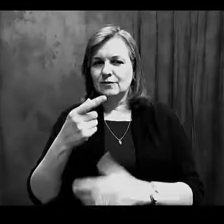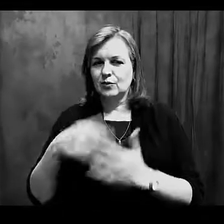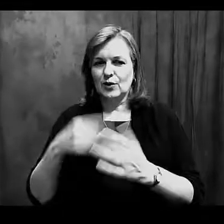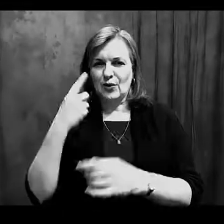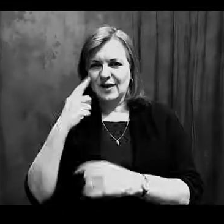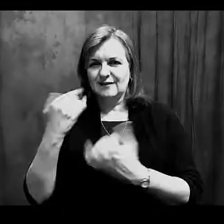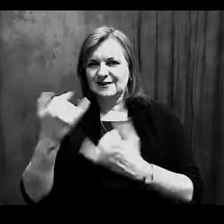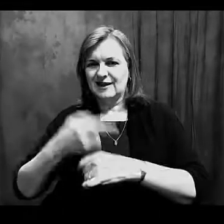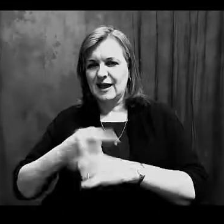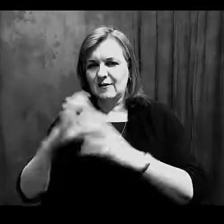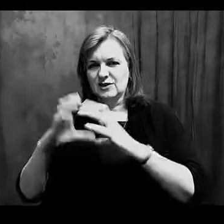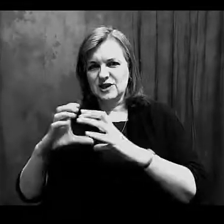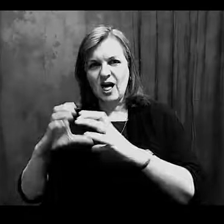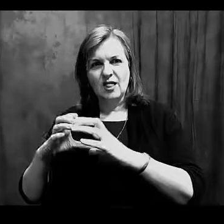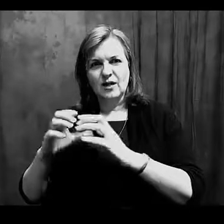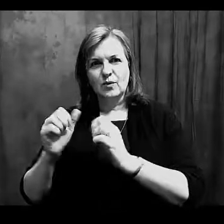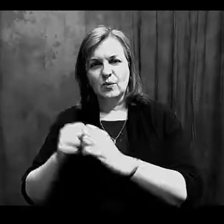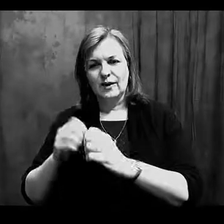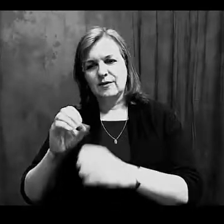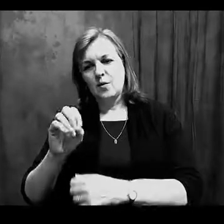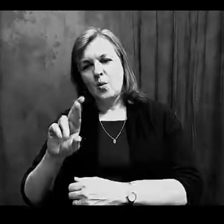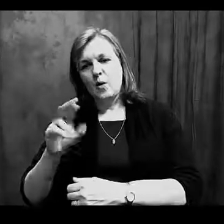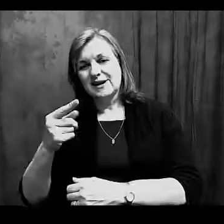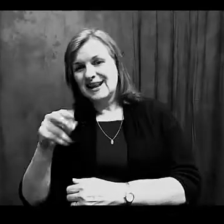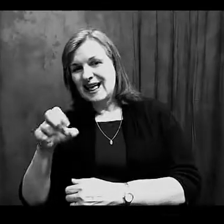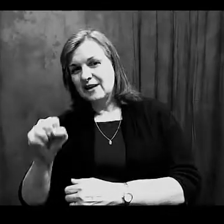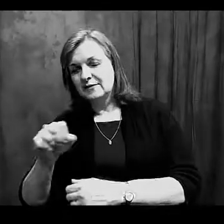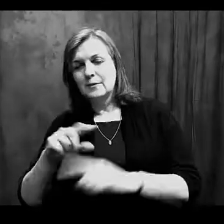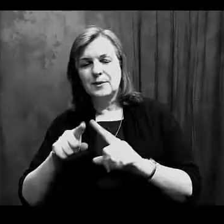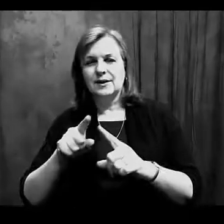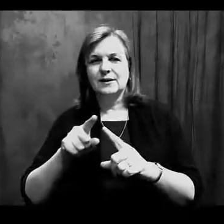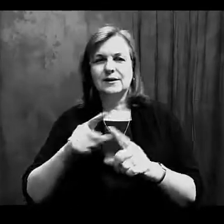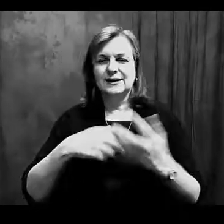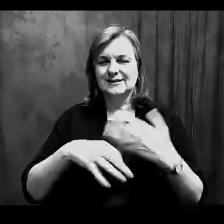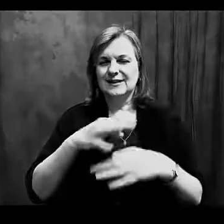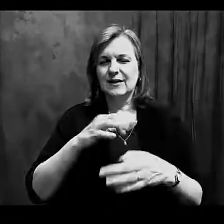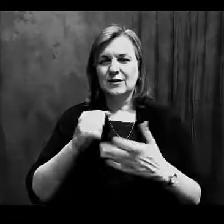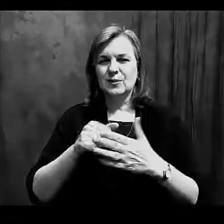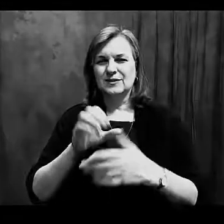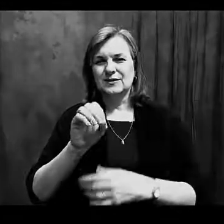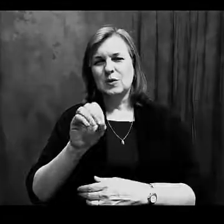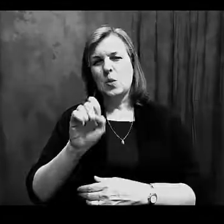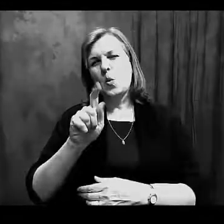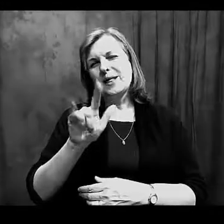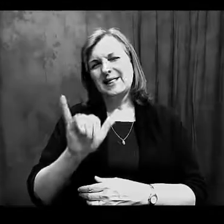instead really kind of an oily surface to separate those forming polymers from the